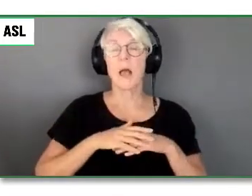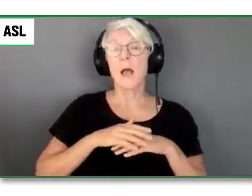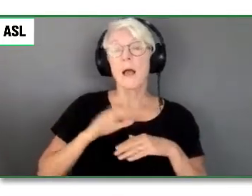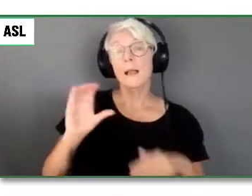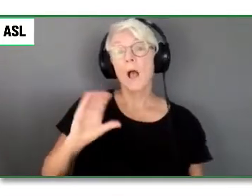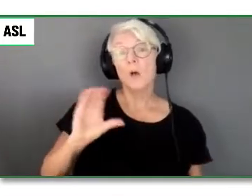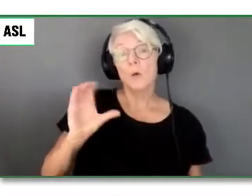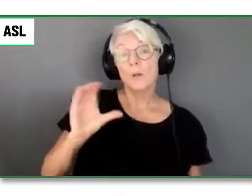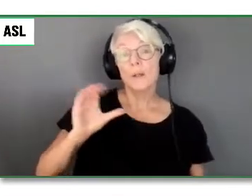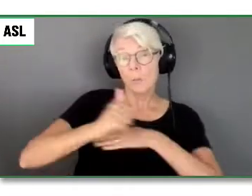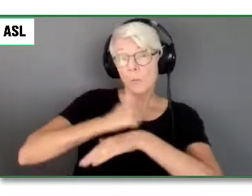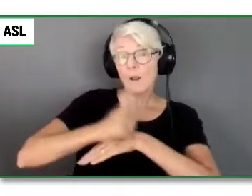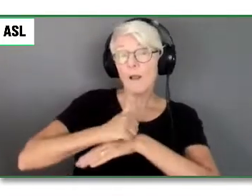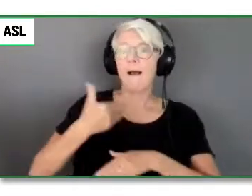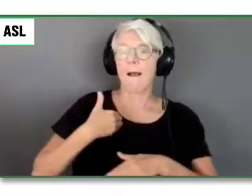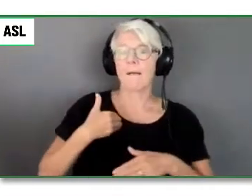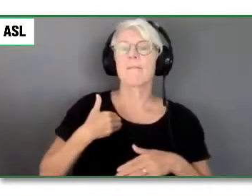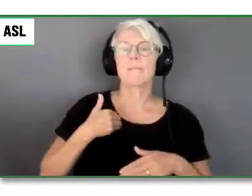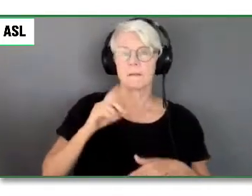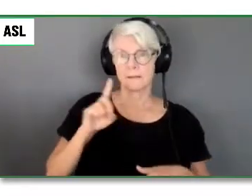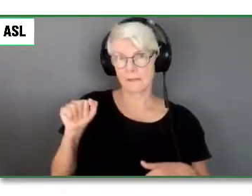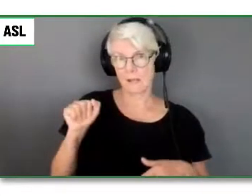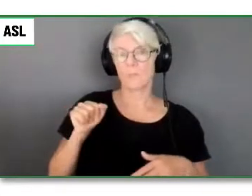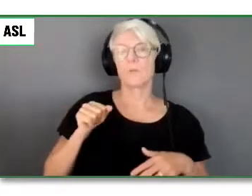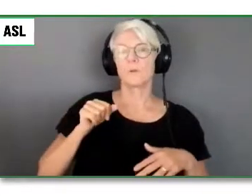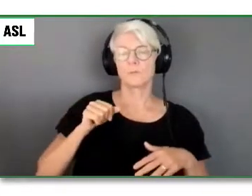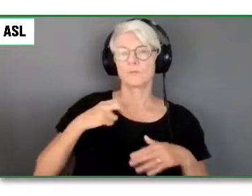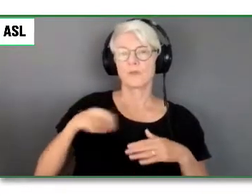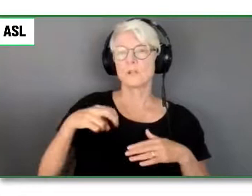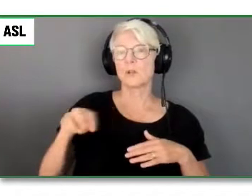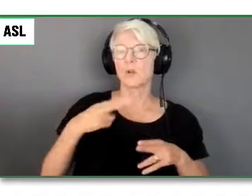shared ride door-to-door program called Calgary Transit Access.